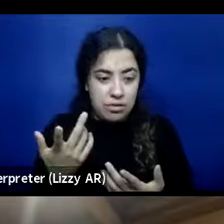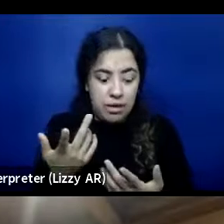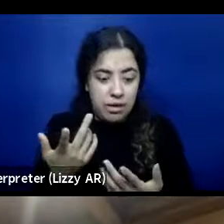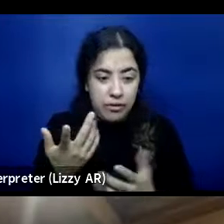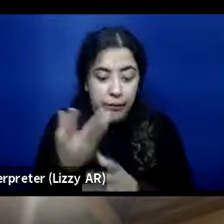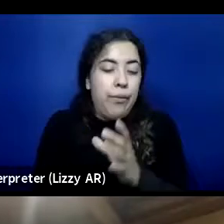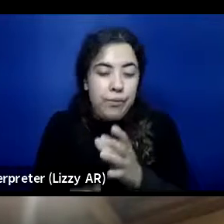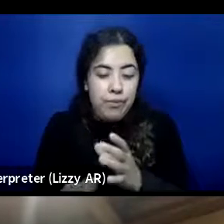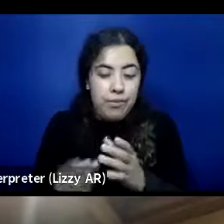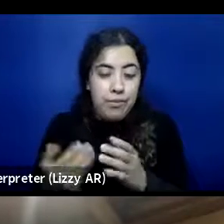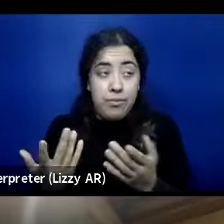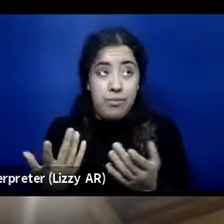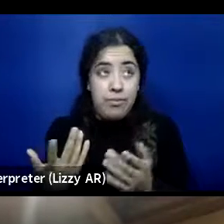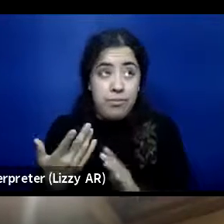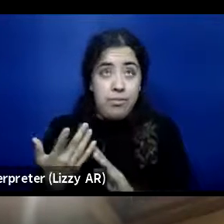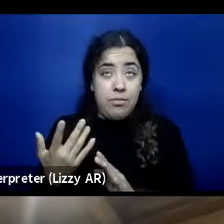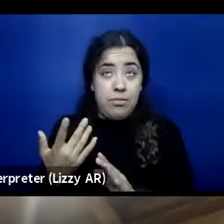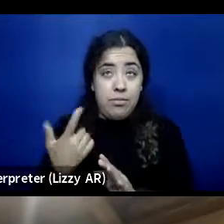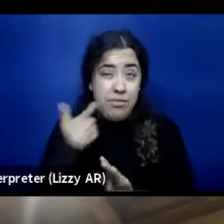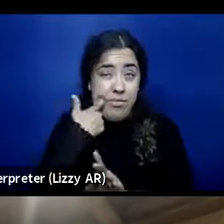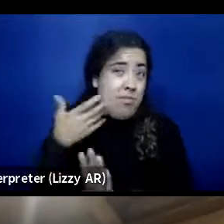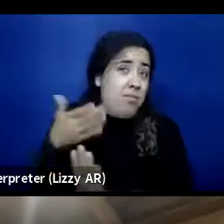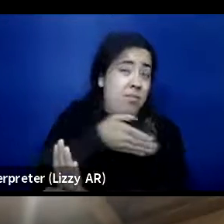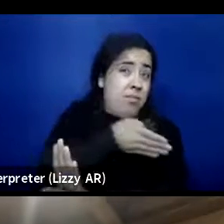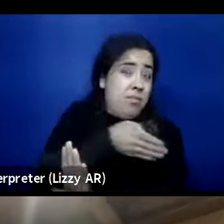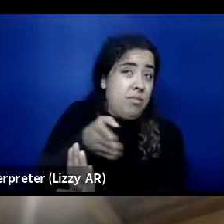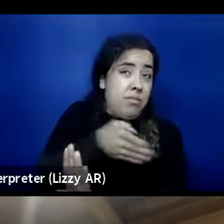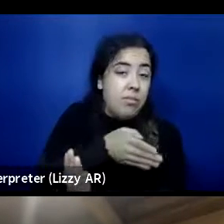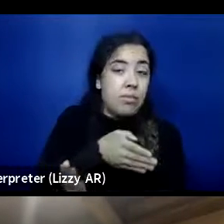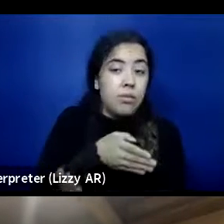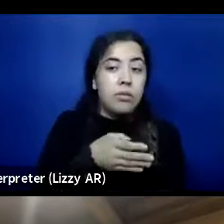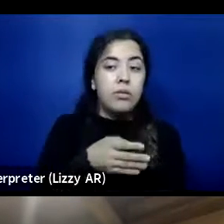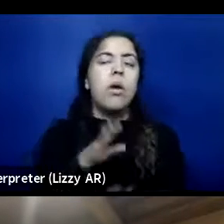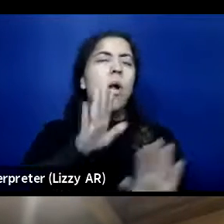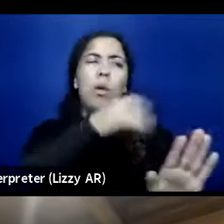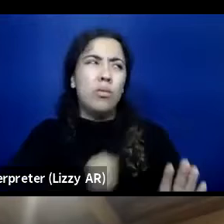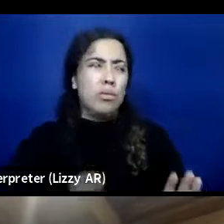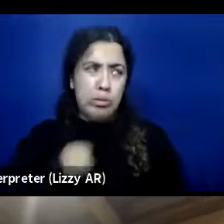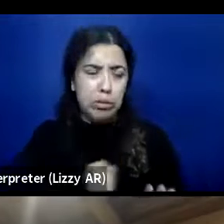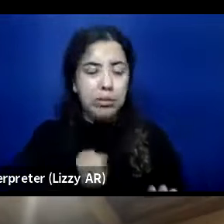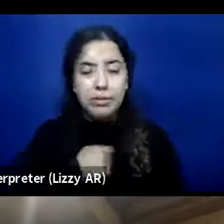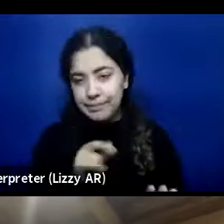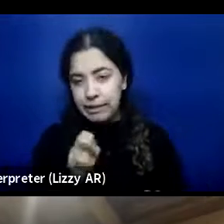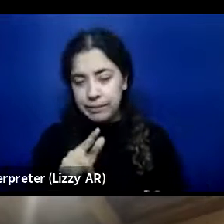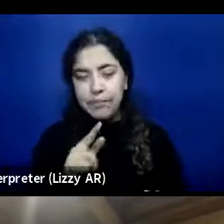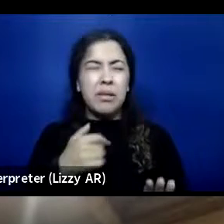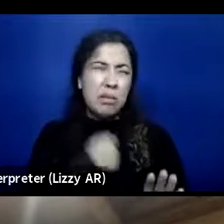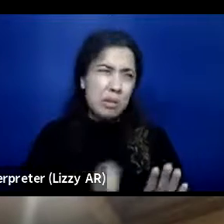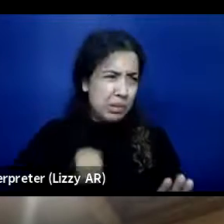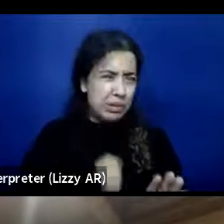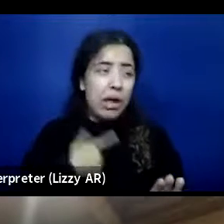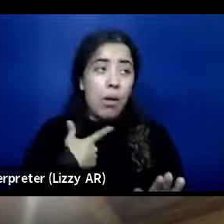Well, my apologies. I just want to emphasize that AI is going to get better